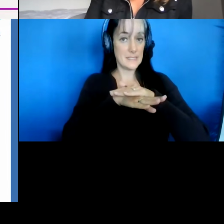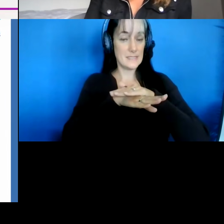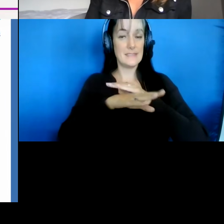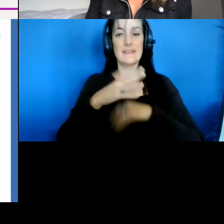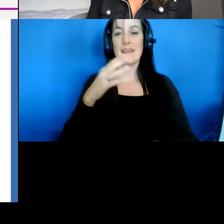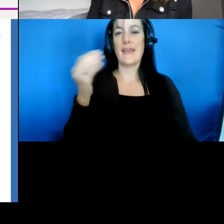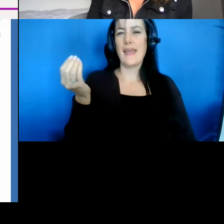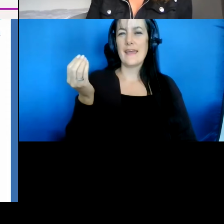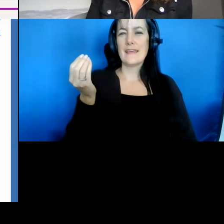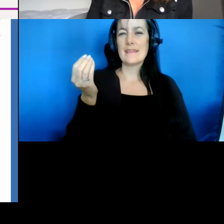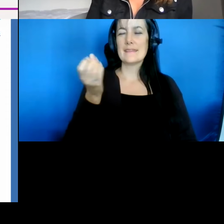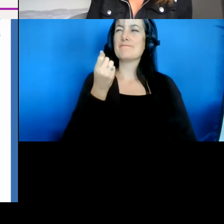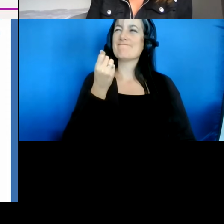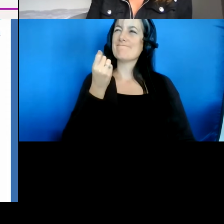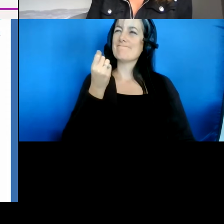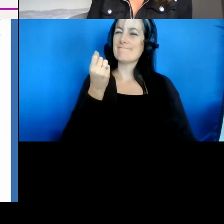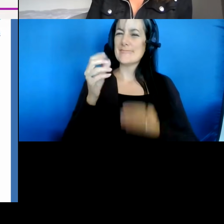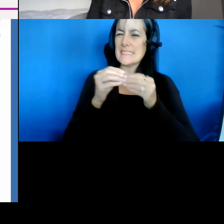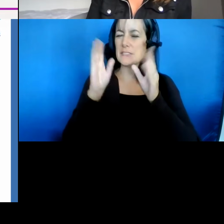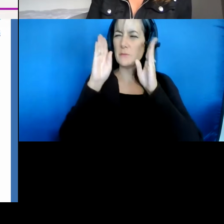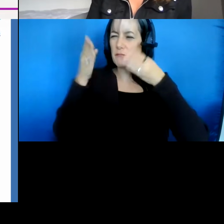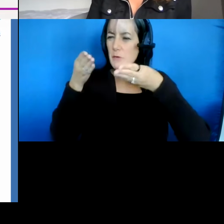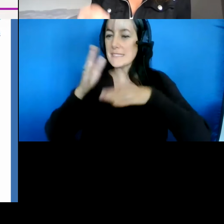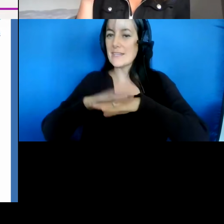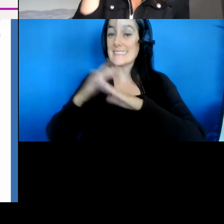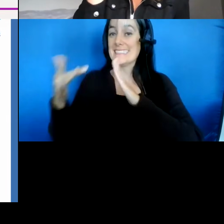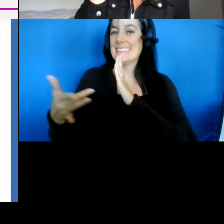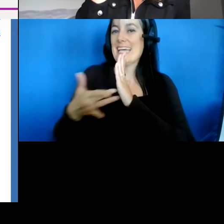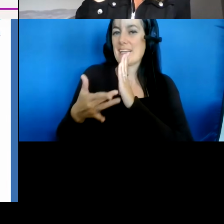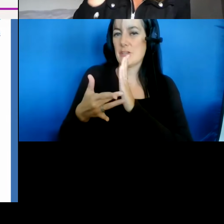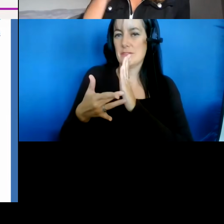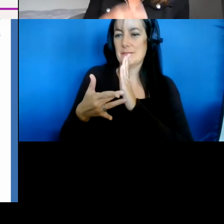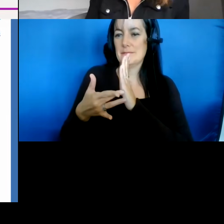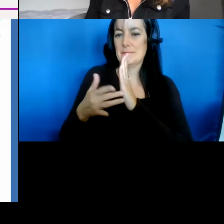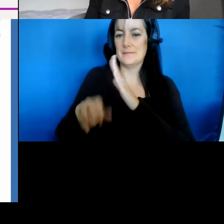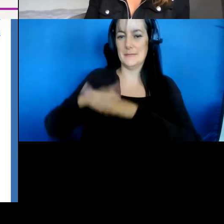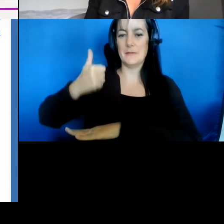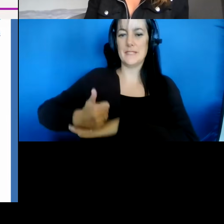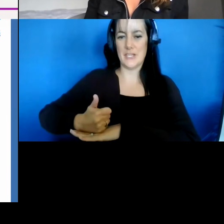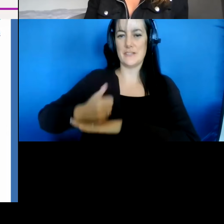slightly more focused on technical implementation of accessibility. Where the inclusive design